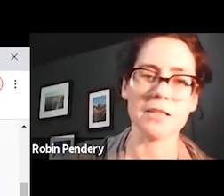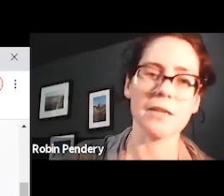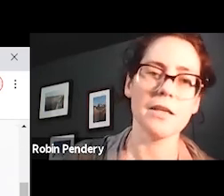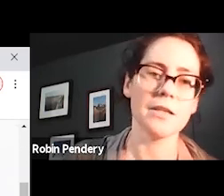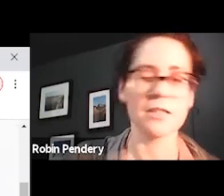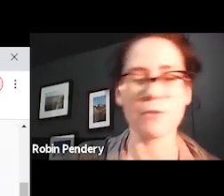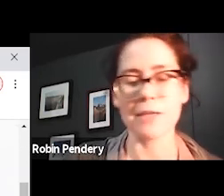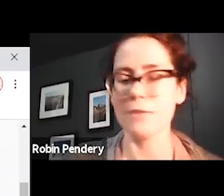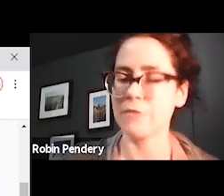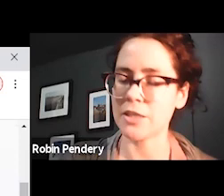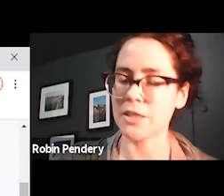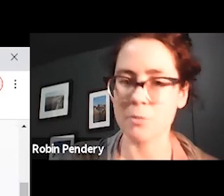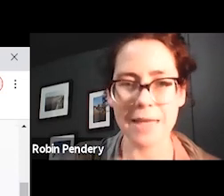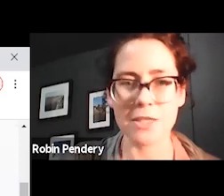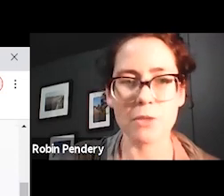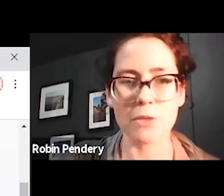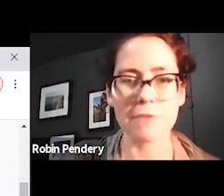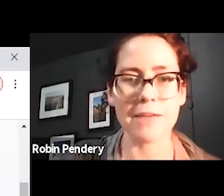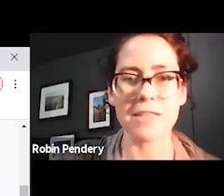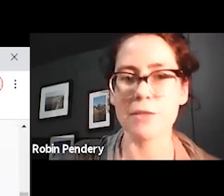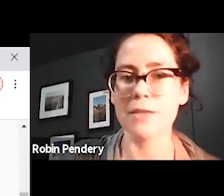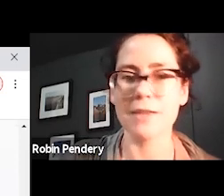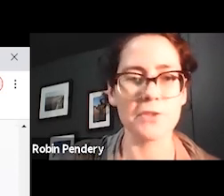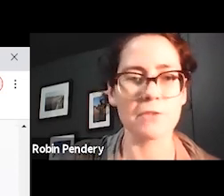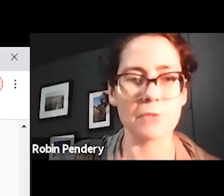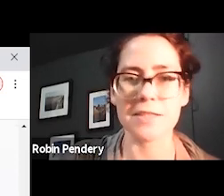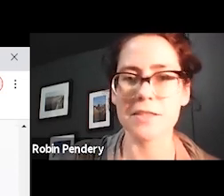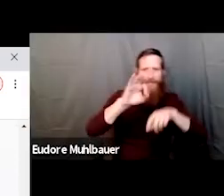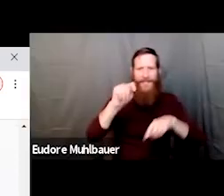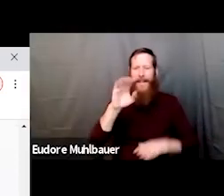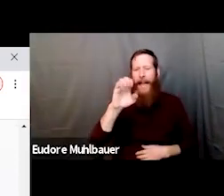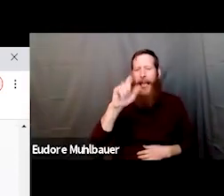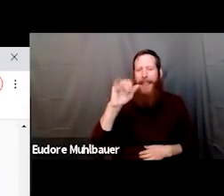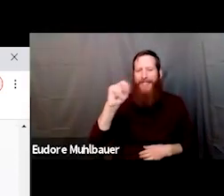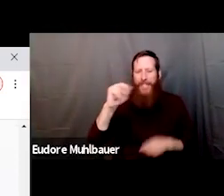the different elevation bands where you might find different levels of risk